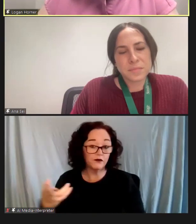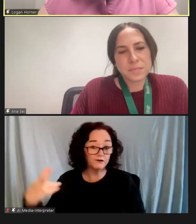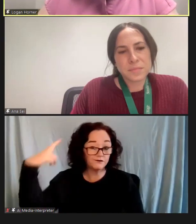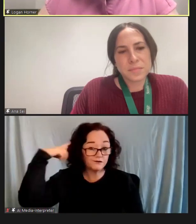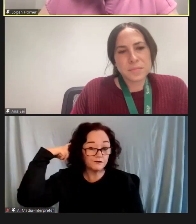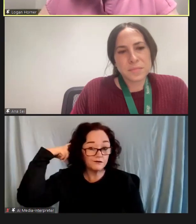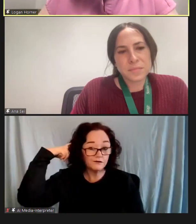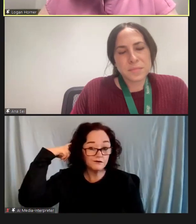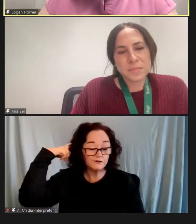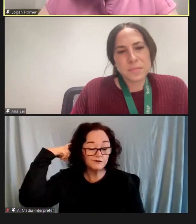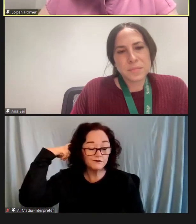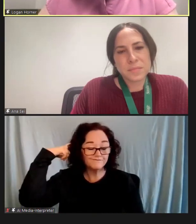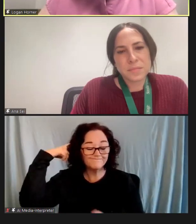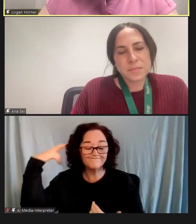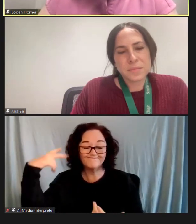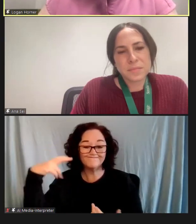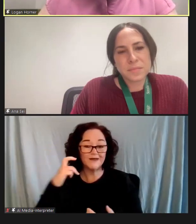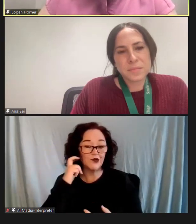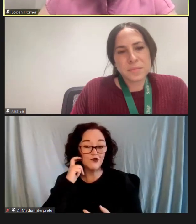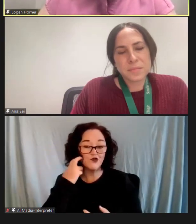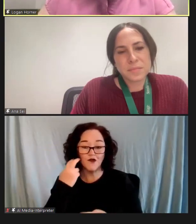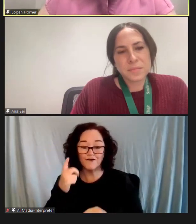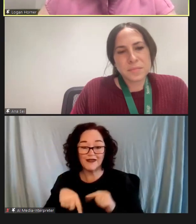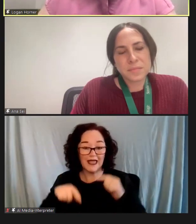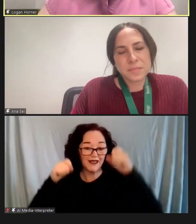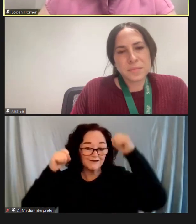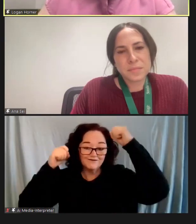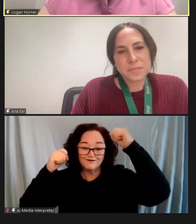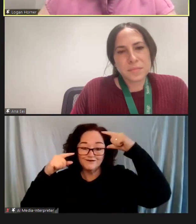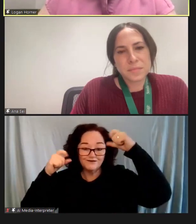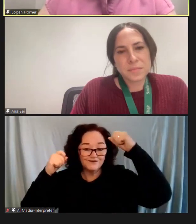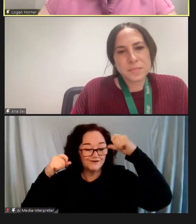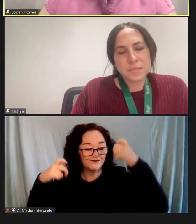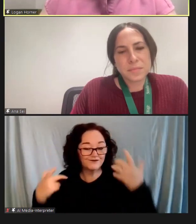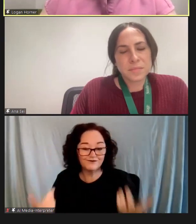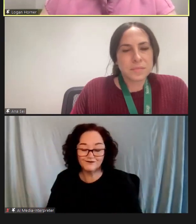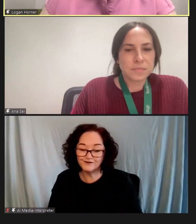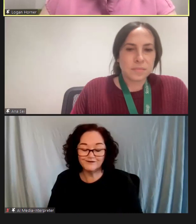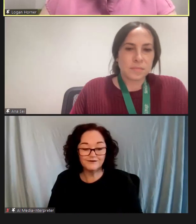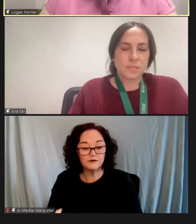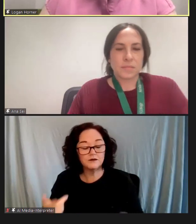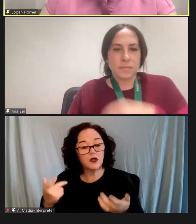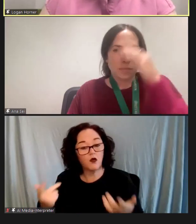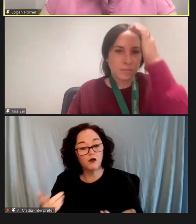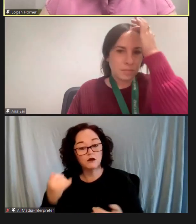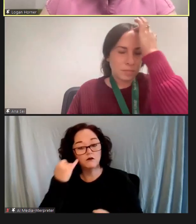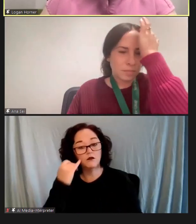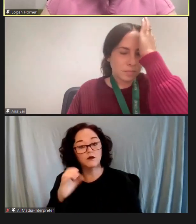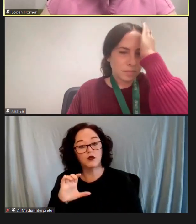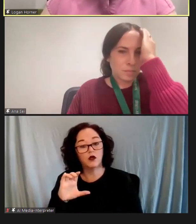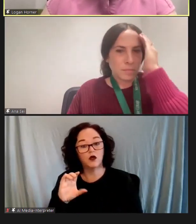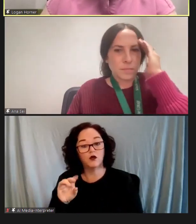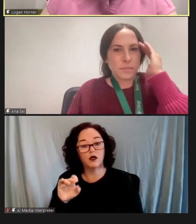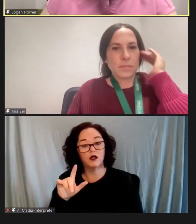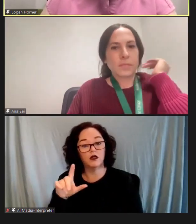nerve can't send the signal or if the ca